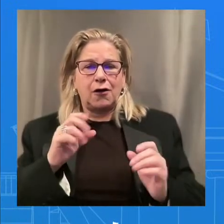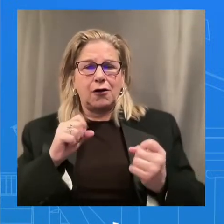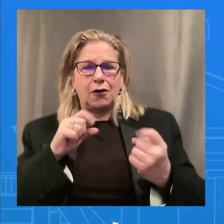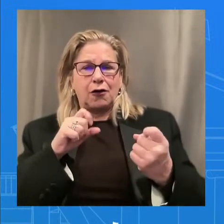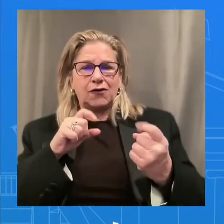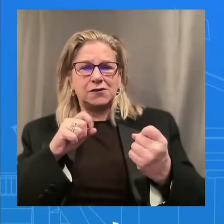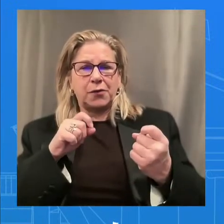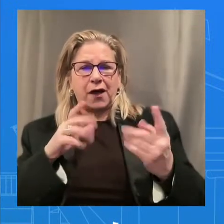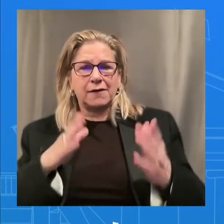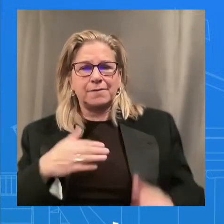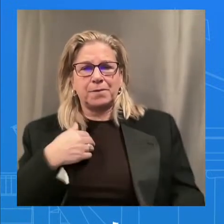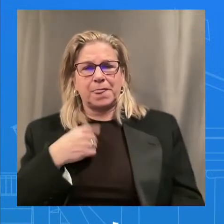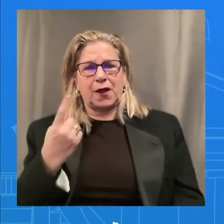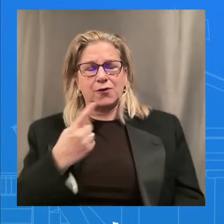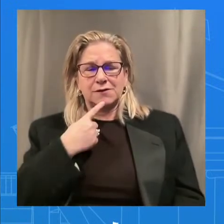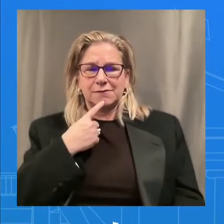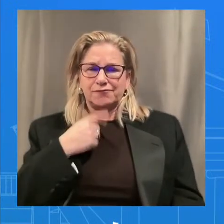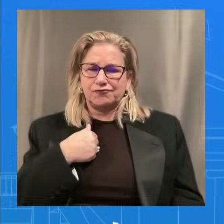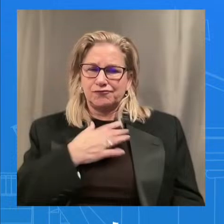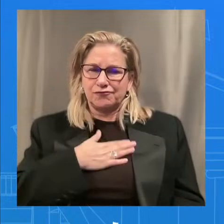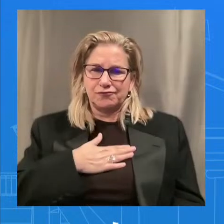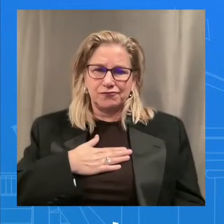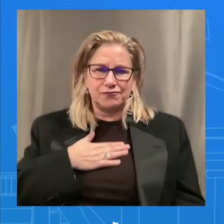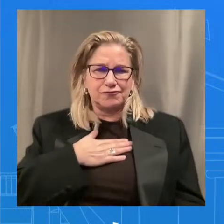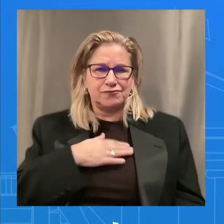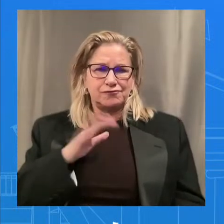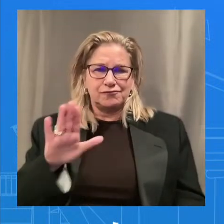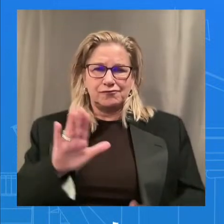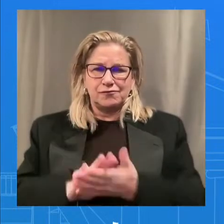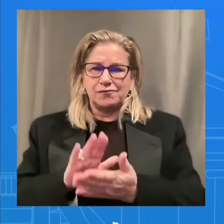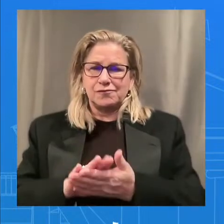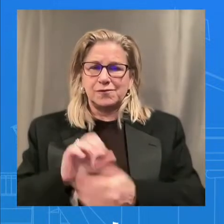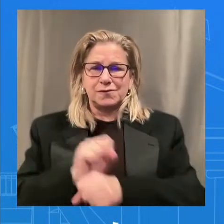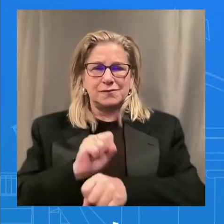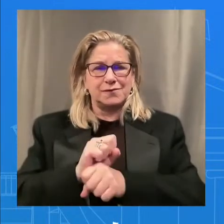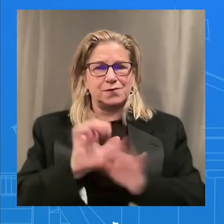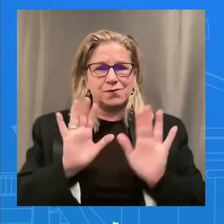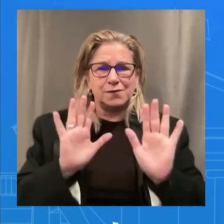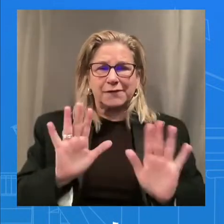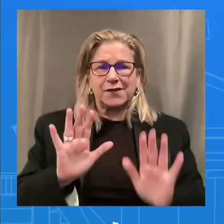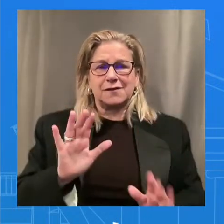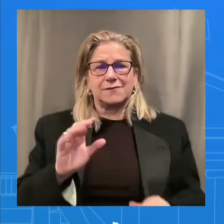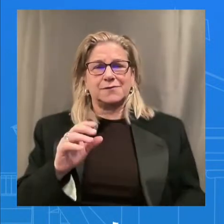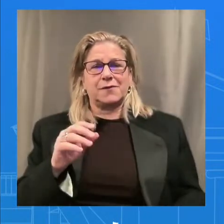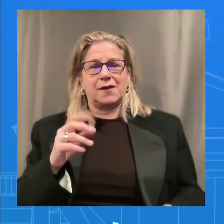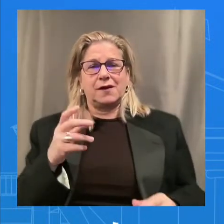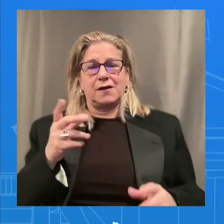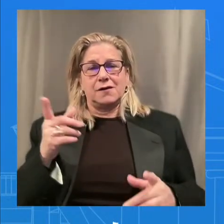The longest-serving Black White House correspondent. So, congratulations. We always appreciate your tough questions,